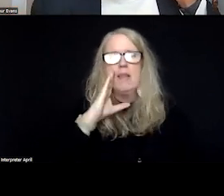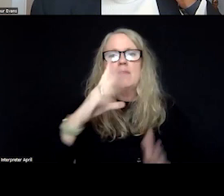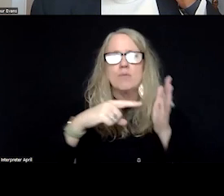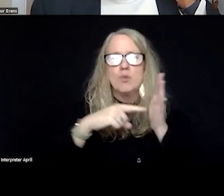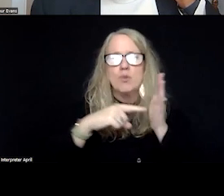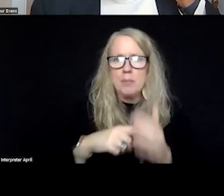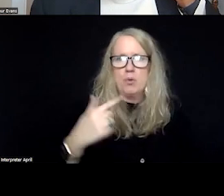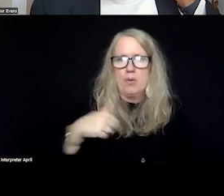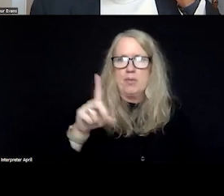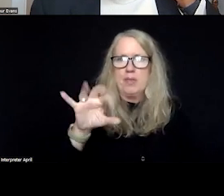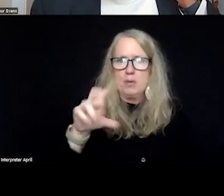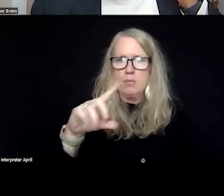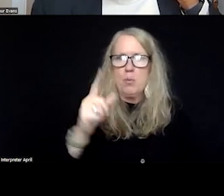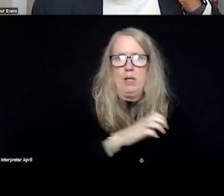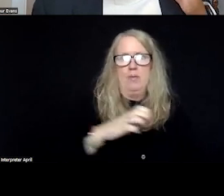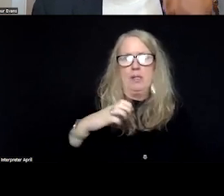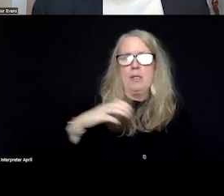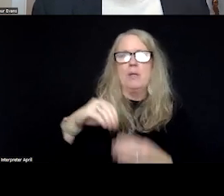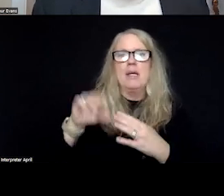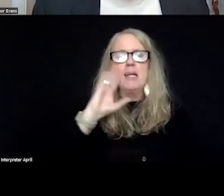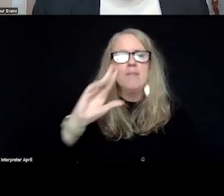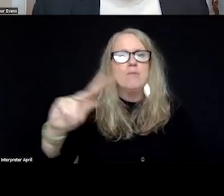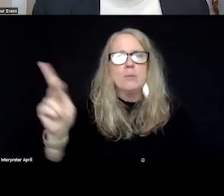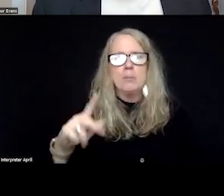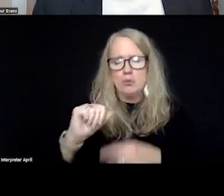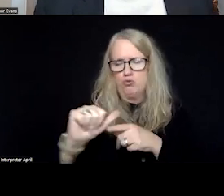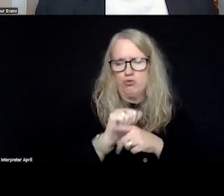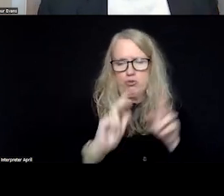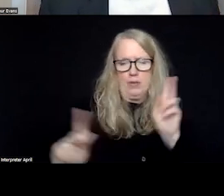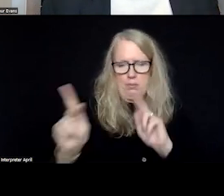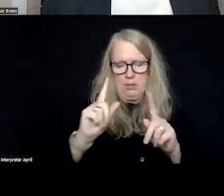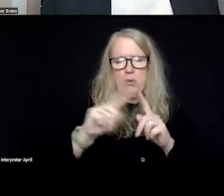THAT WE DID IS TRAINED PEOPLE IN PSYCHOLOGICAL FIRST AID